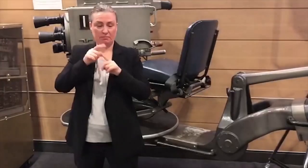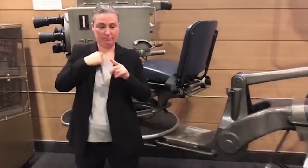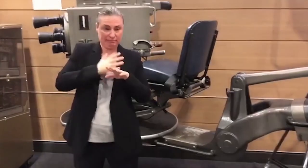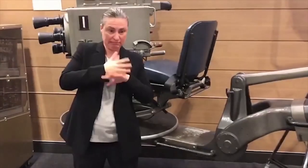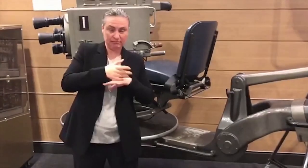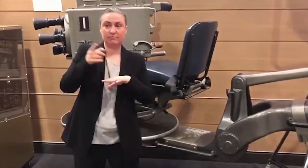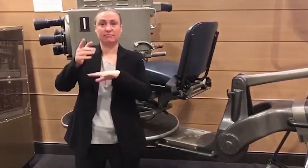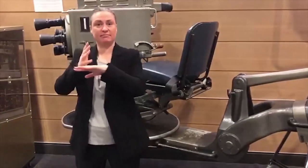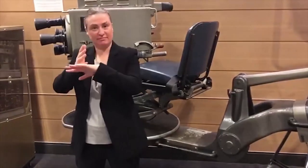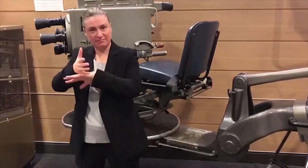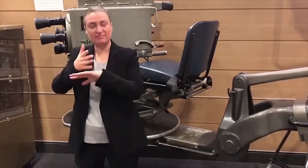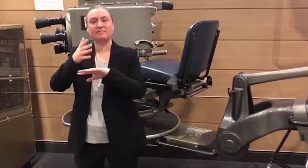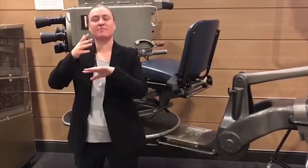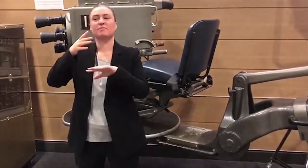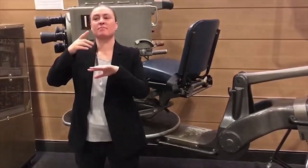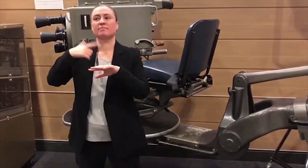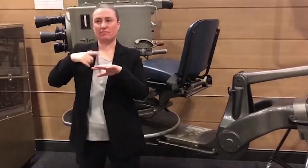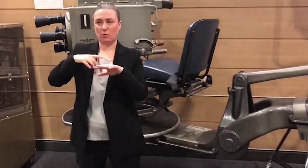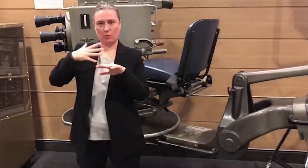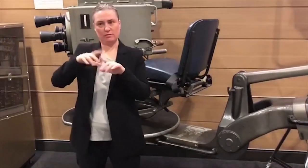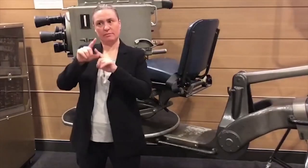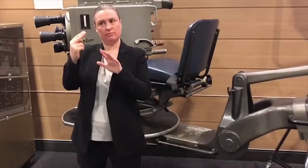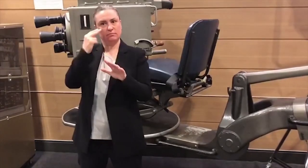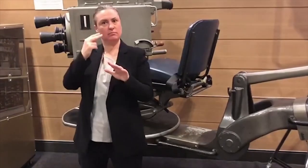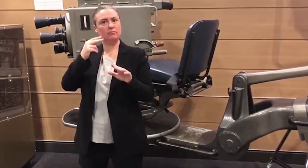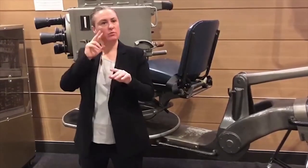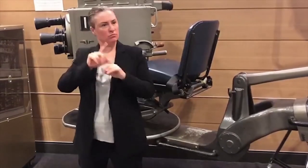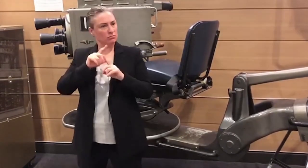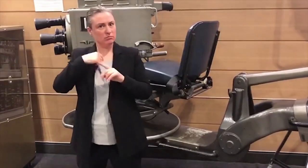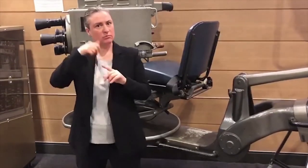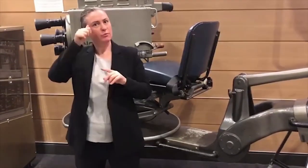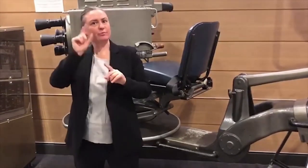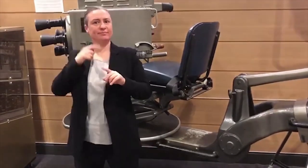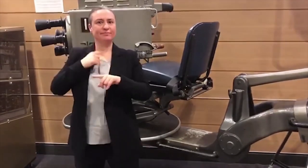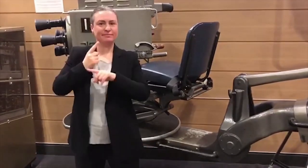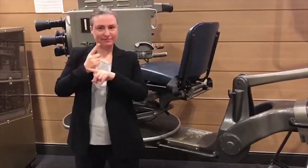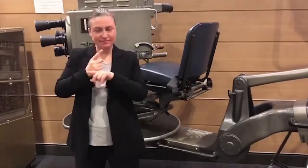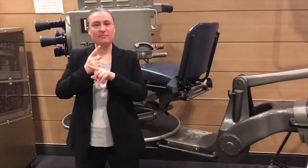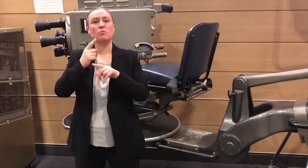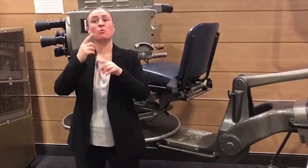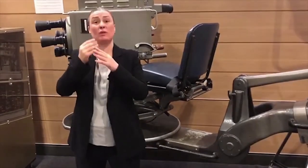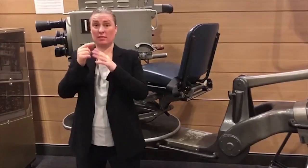It requires a lot of work from us both.I need to make sure I’m confident in my delivery of the news.